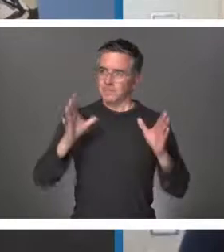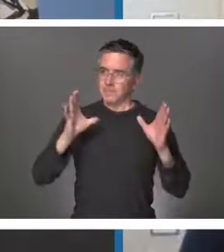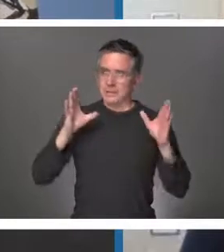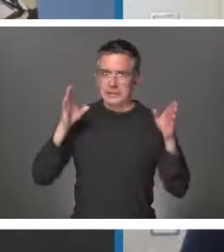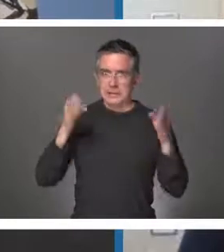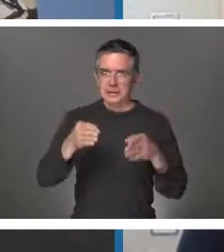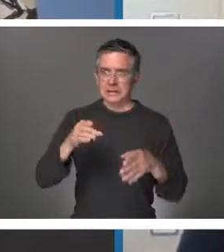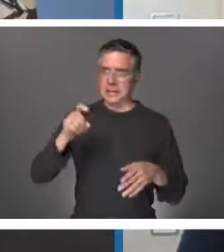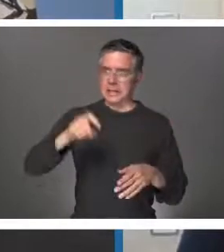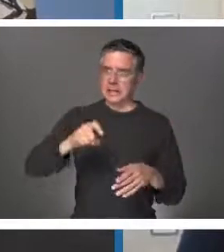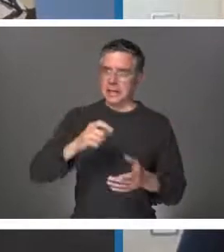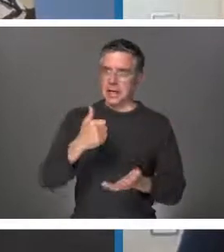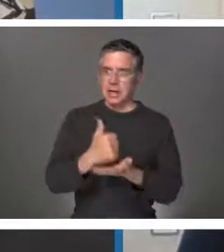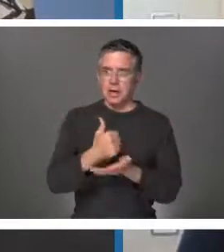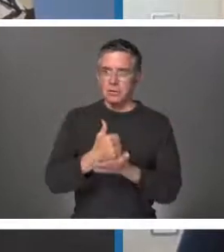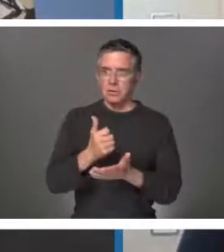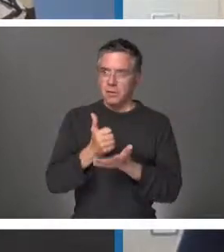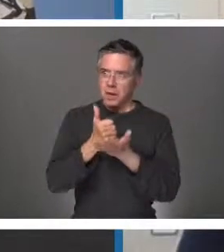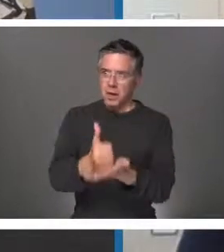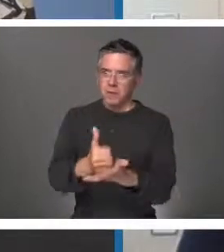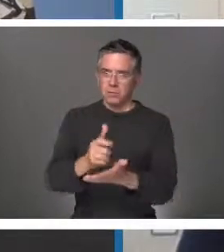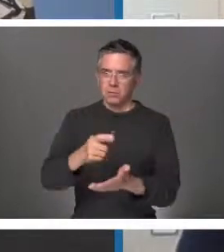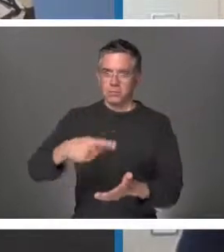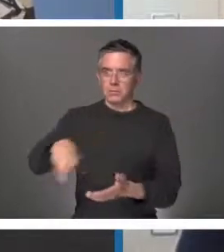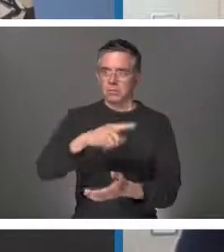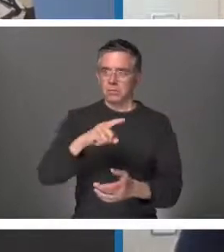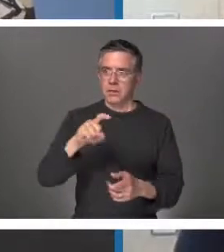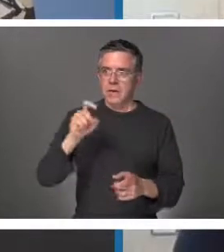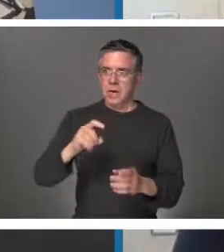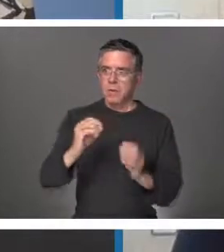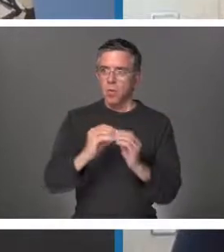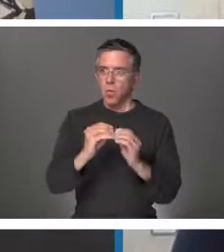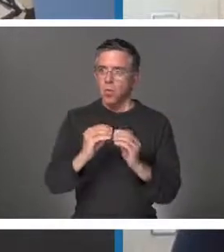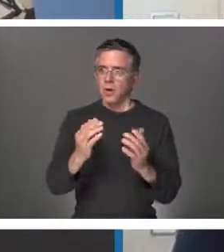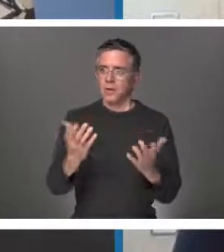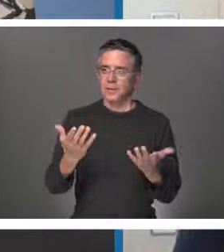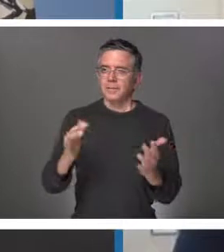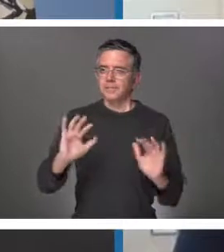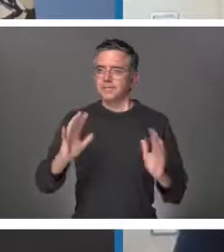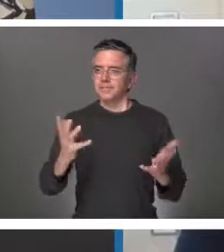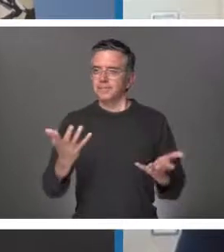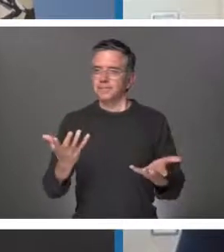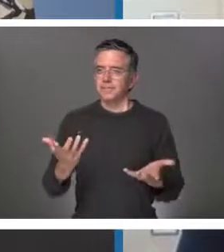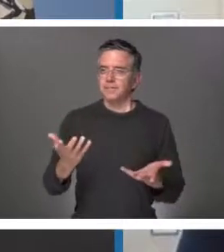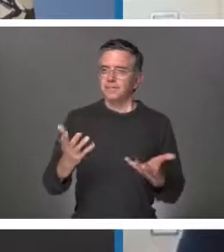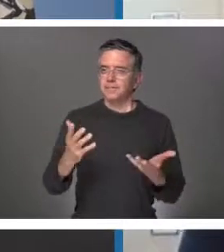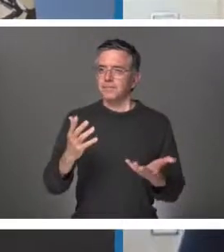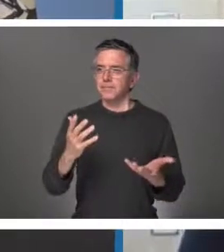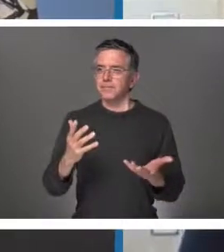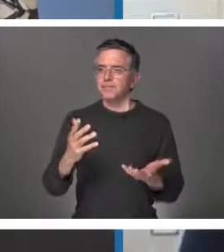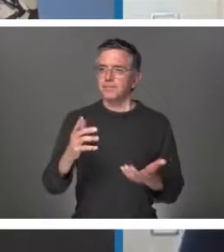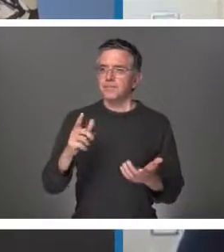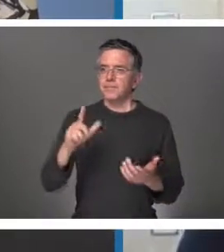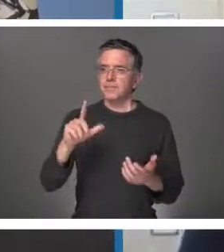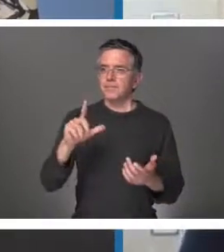who are mainly on Medicaid long-term care, so that would make them essentially able to check themselves